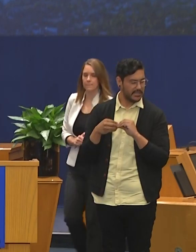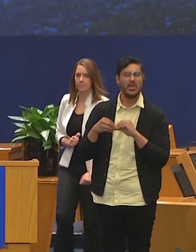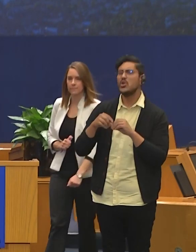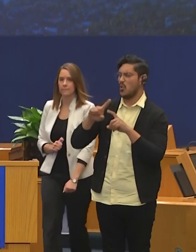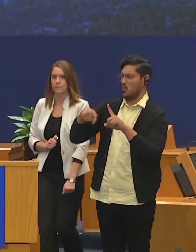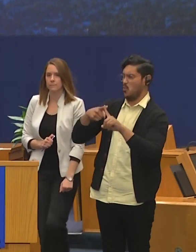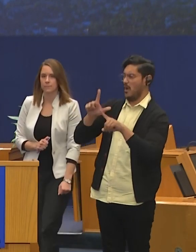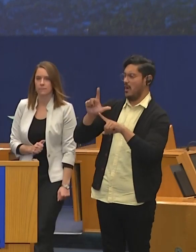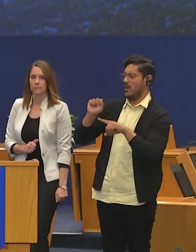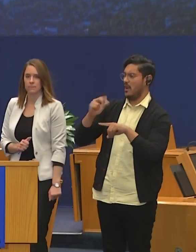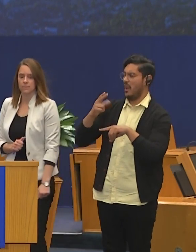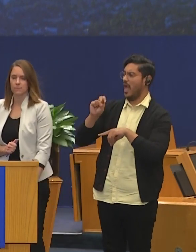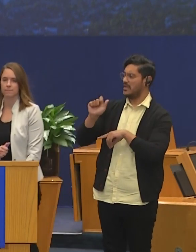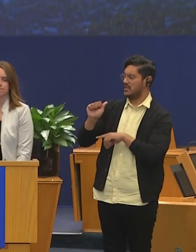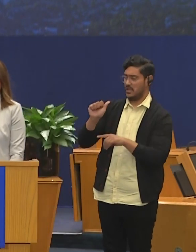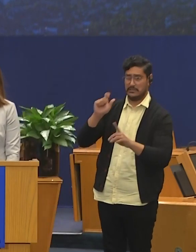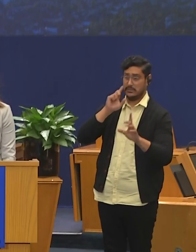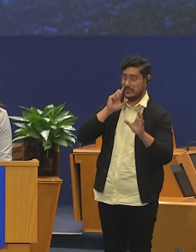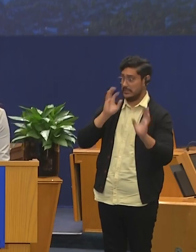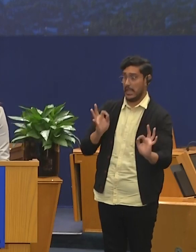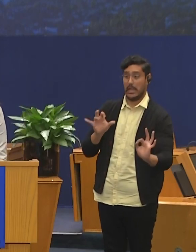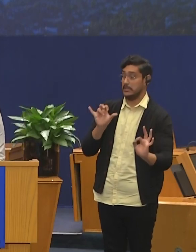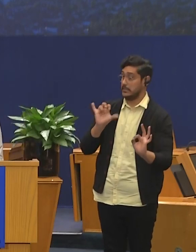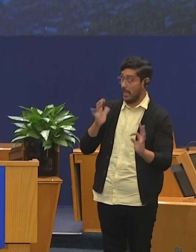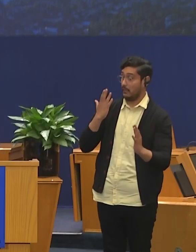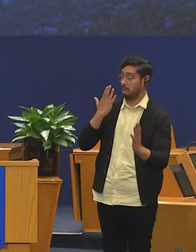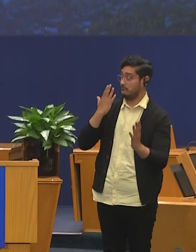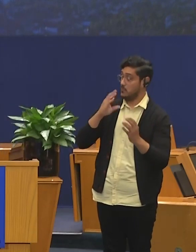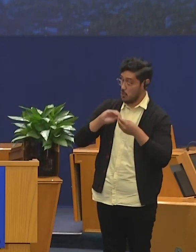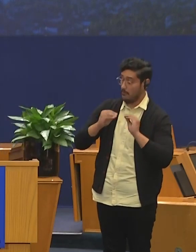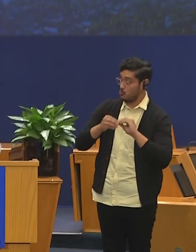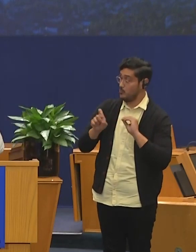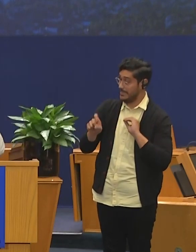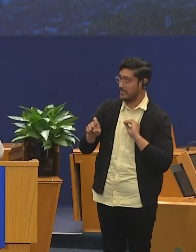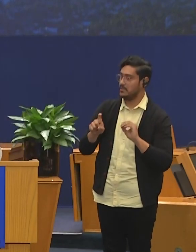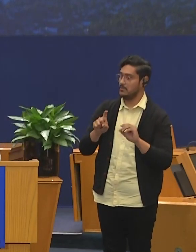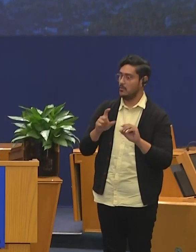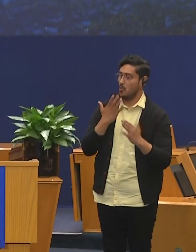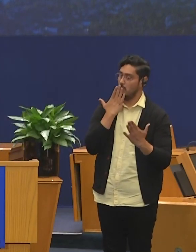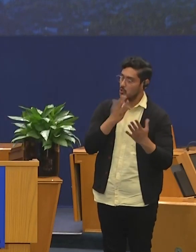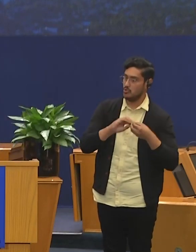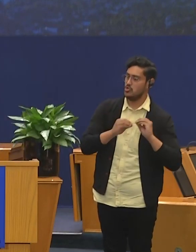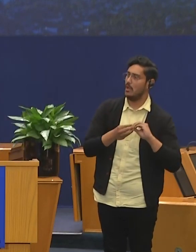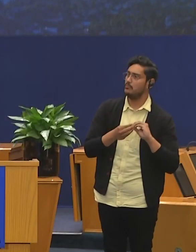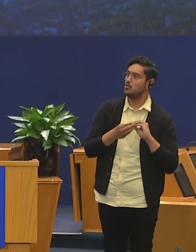OTHERS DECIDE THAT THAT WAS NOT